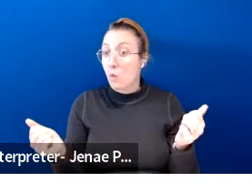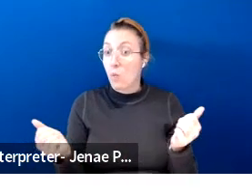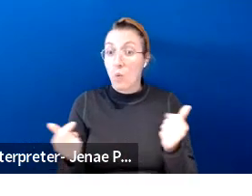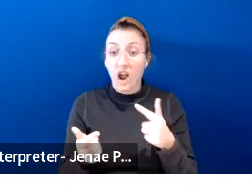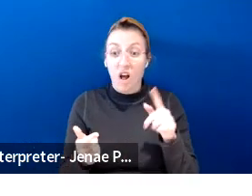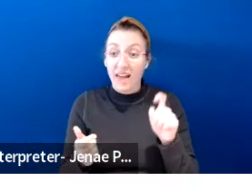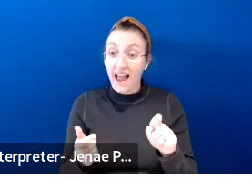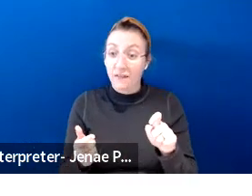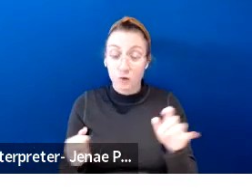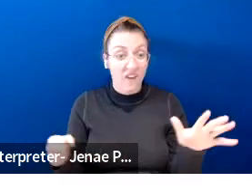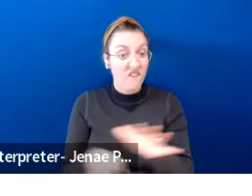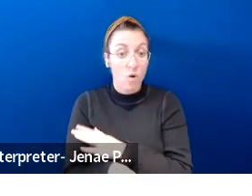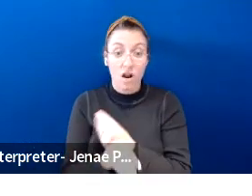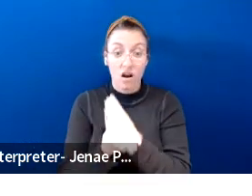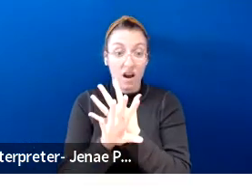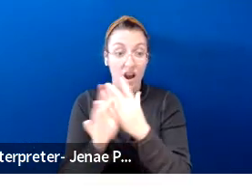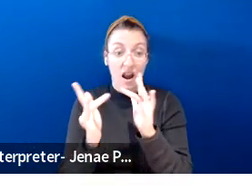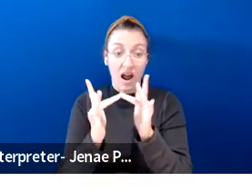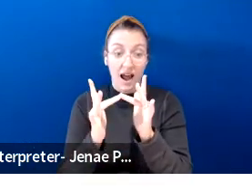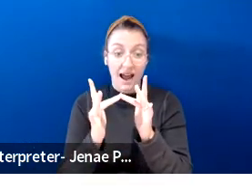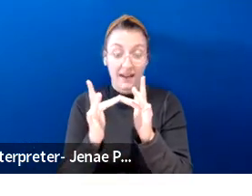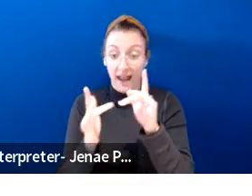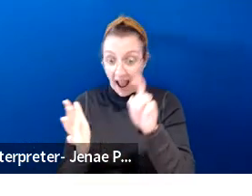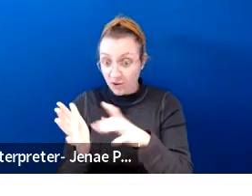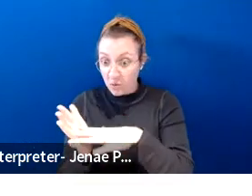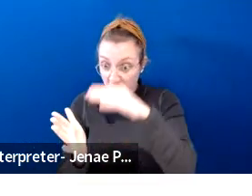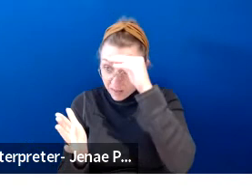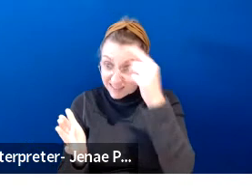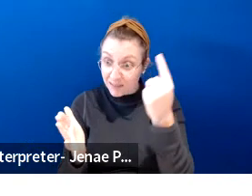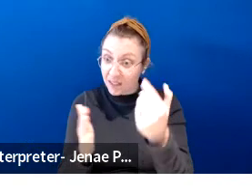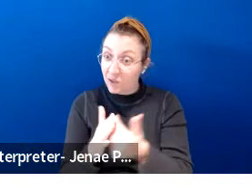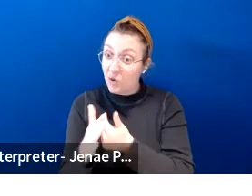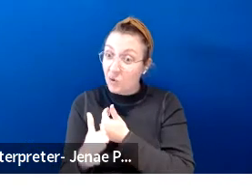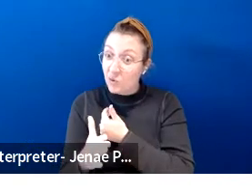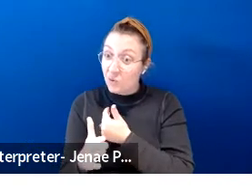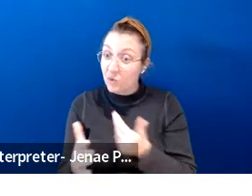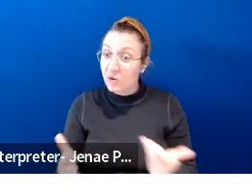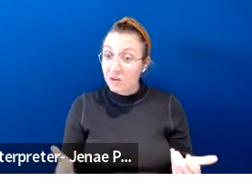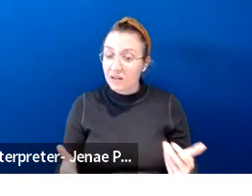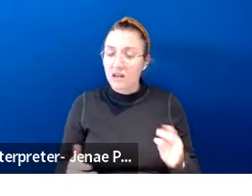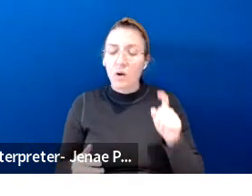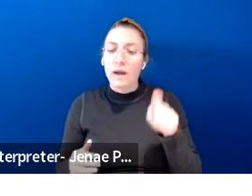So those there was a big learning curve with that. And we had to we had to be able to adjust to that.